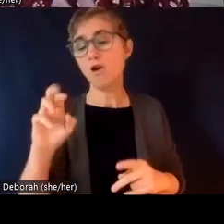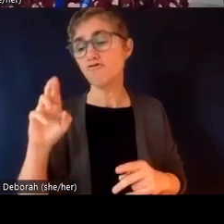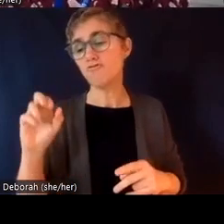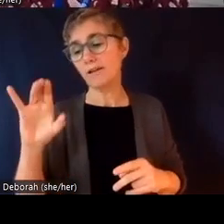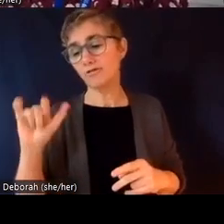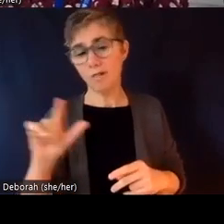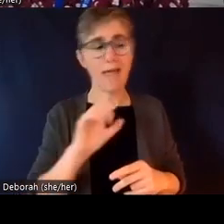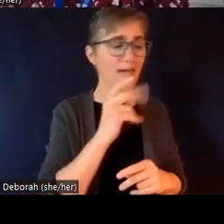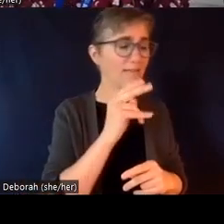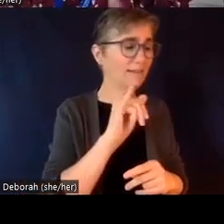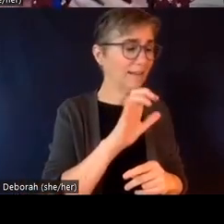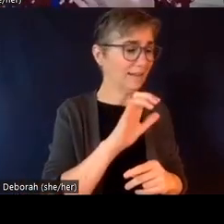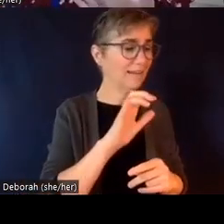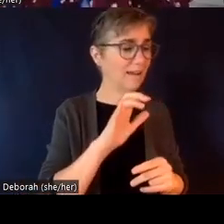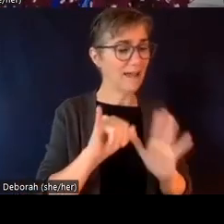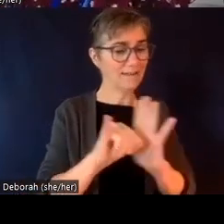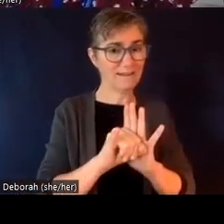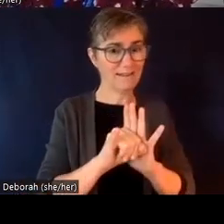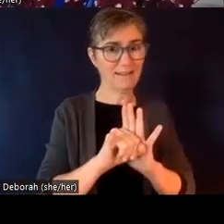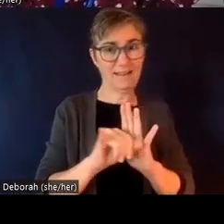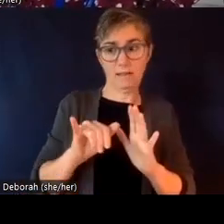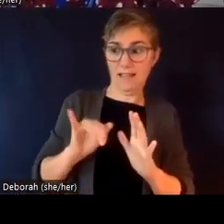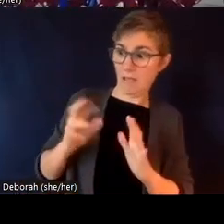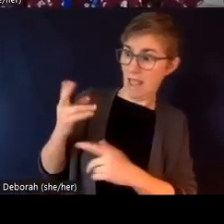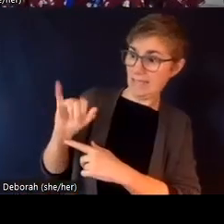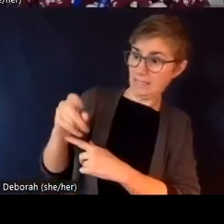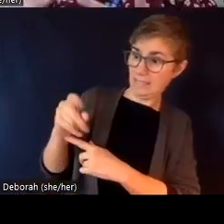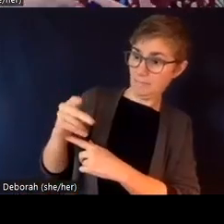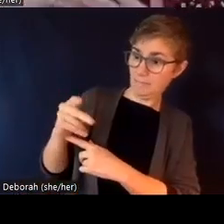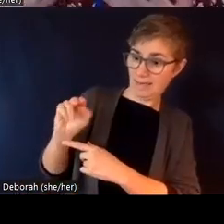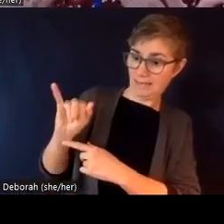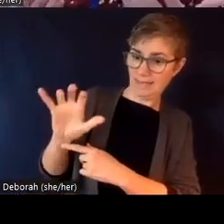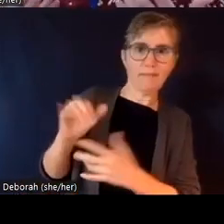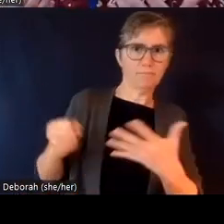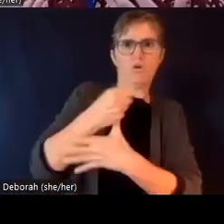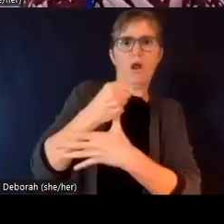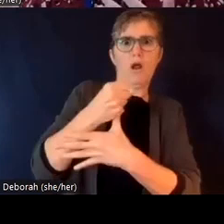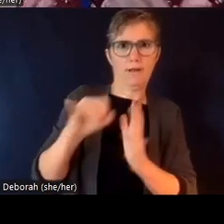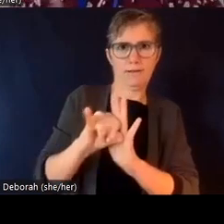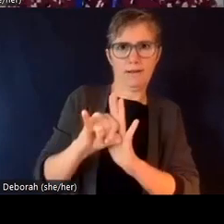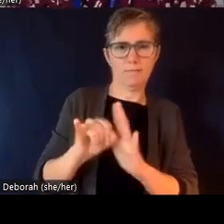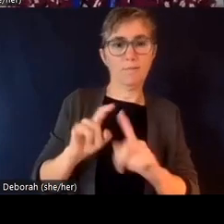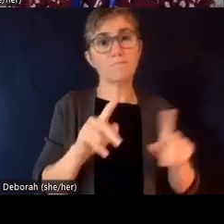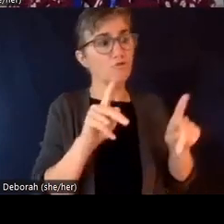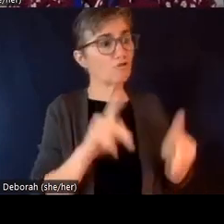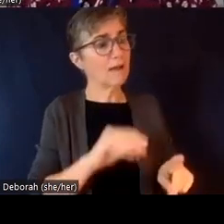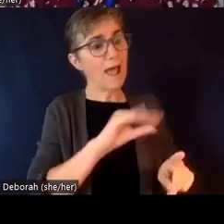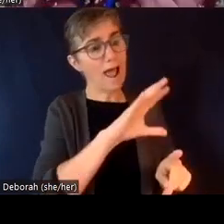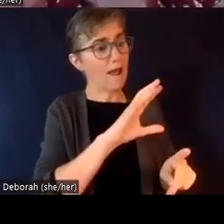if they're Hispanic, that's their primary identity. But if somebody is a Afro-Latina,